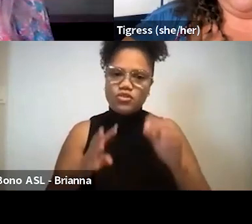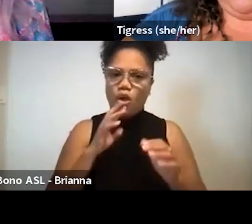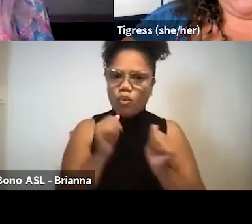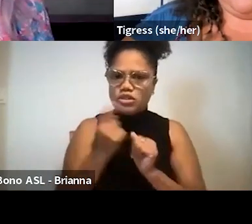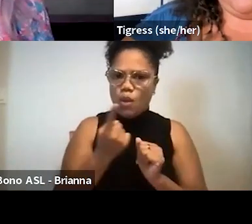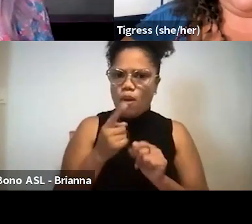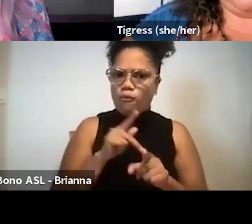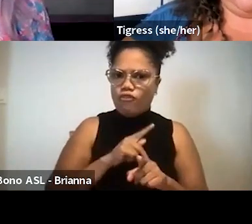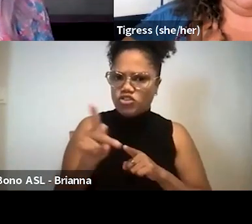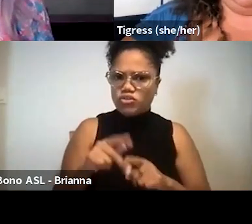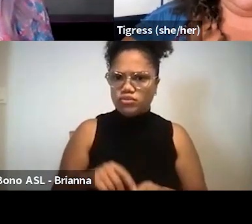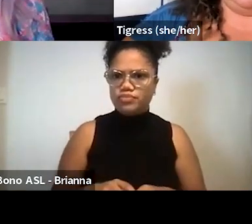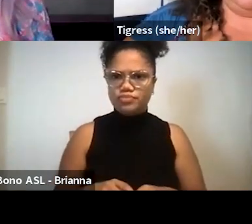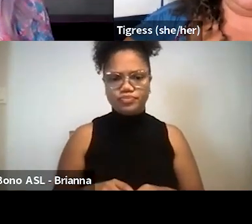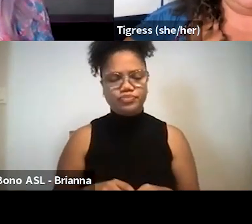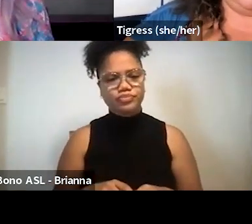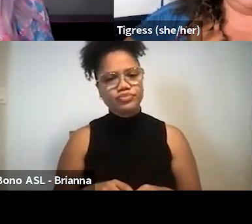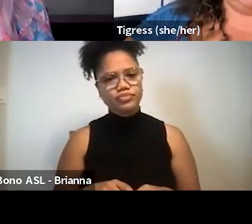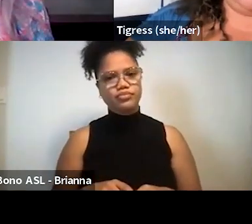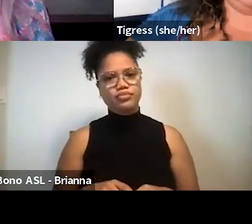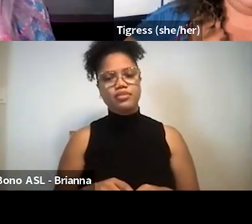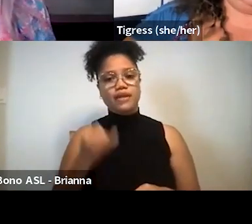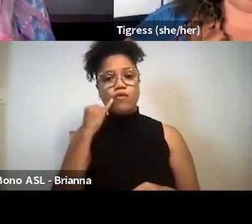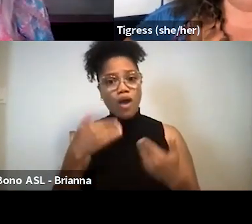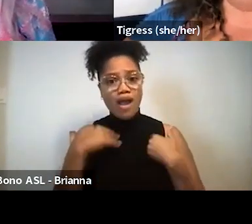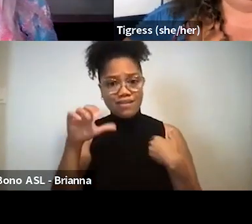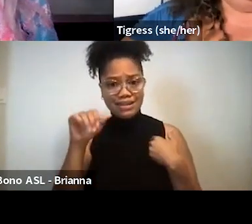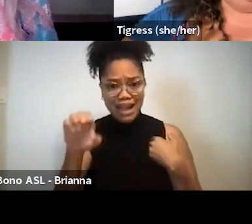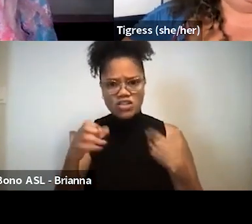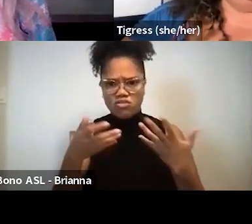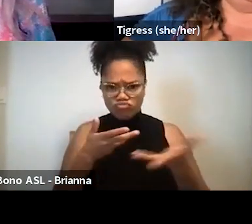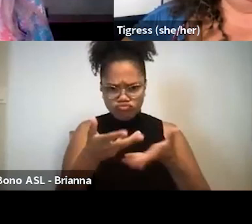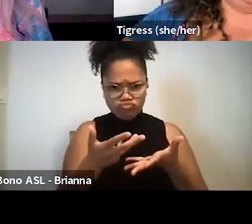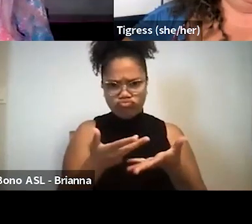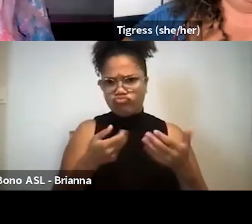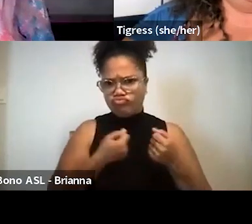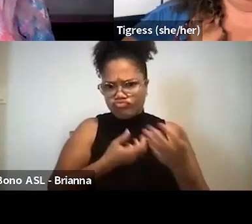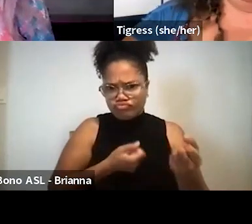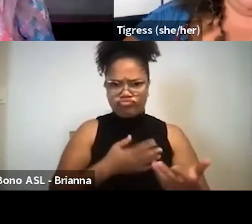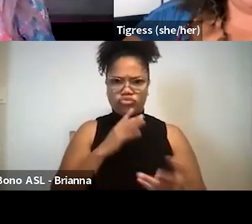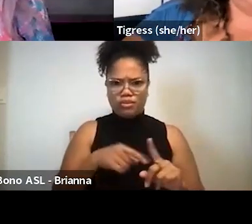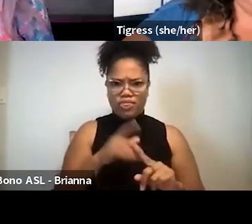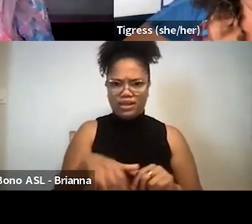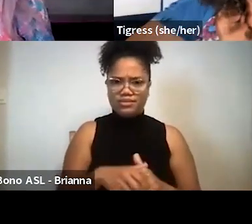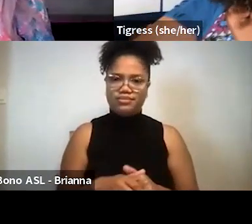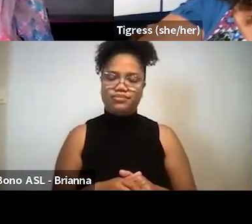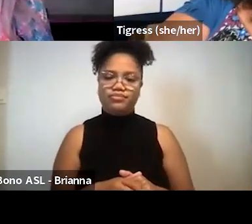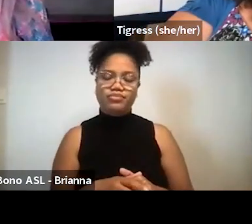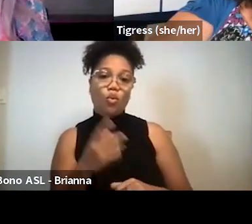if you think that there is something that you have a case about. We also are one of the goals of the Campaign for Science Freedom,